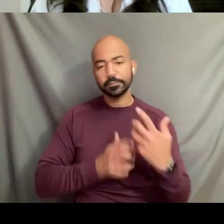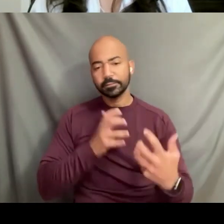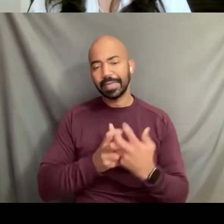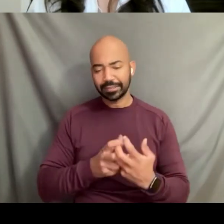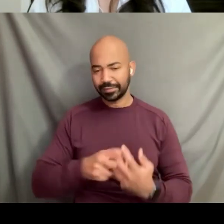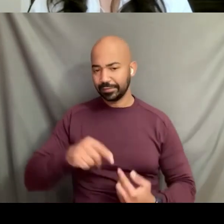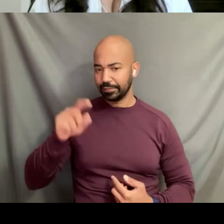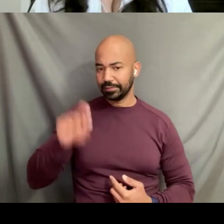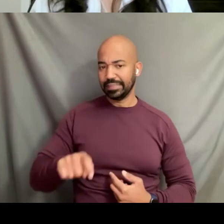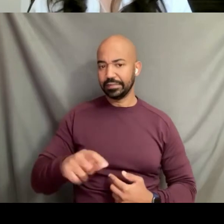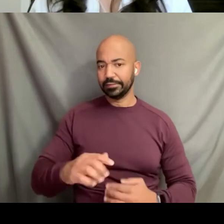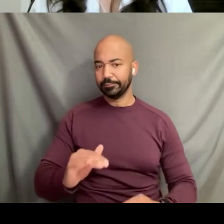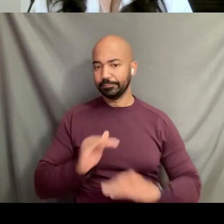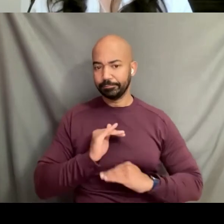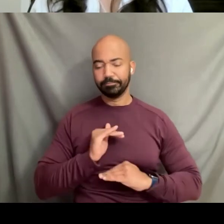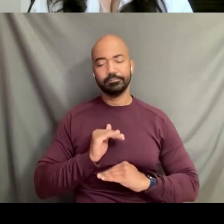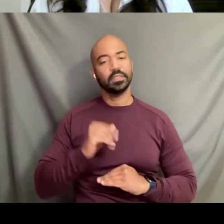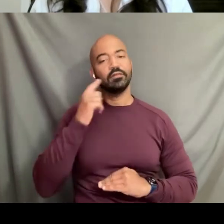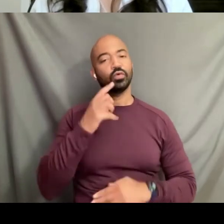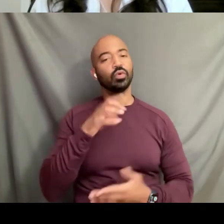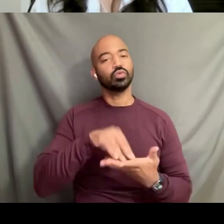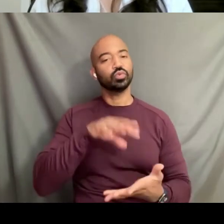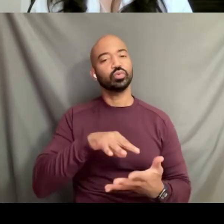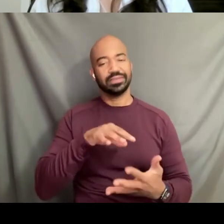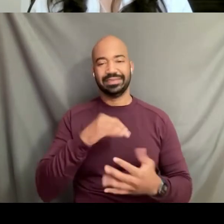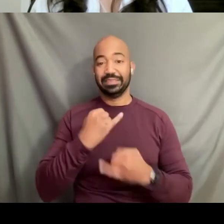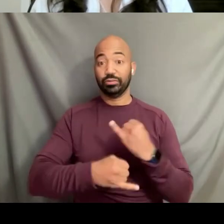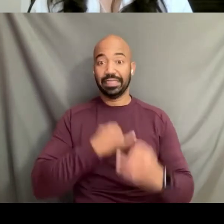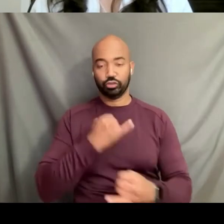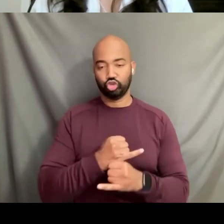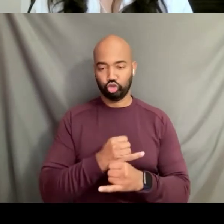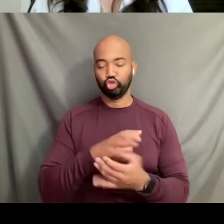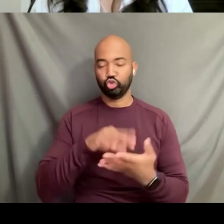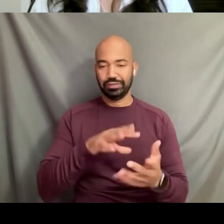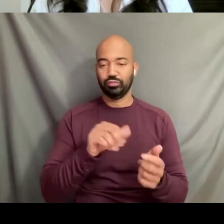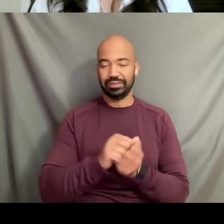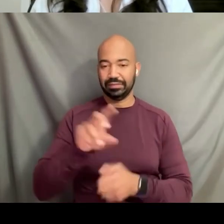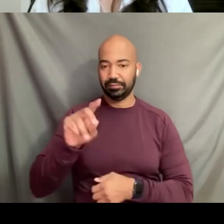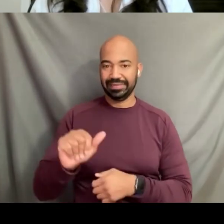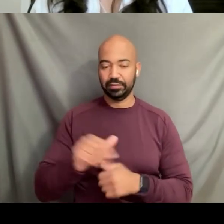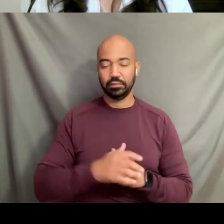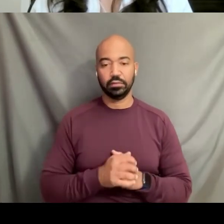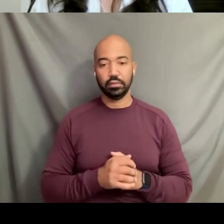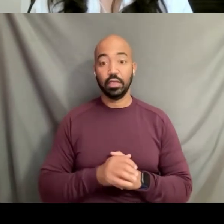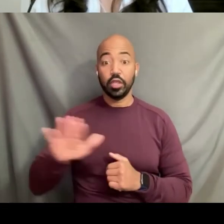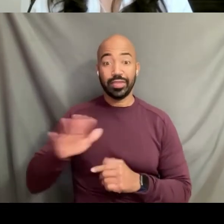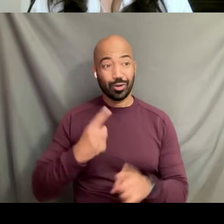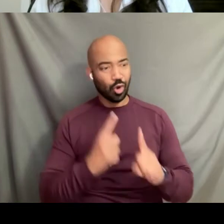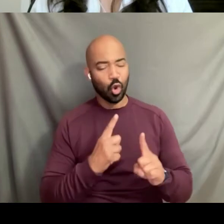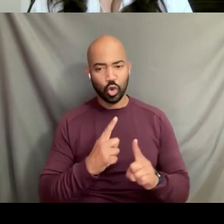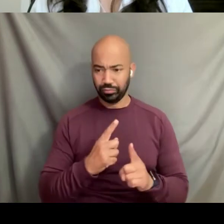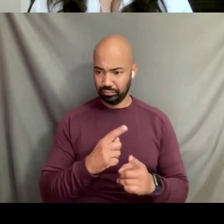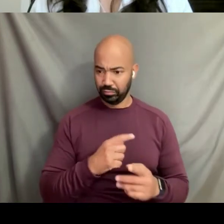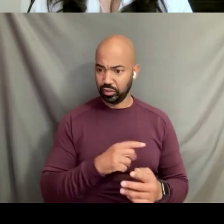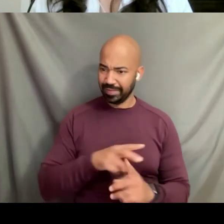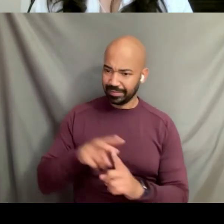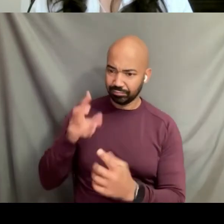and helps them to pursue their goal, because the main essence of orientation is to guide students.